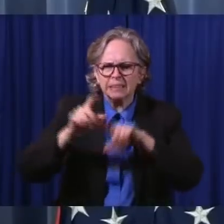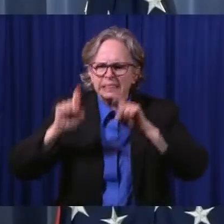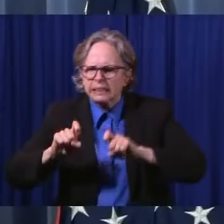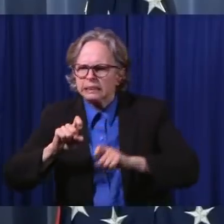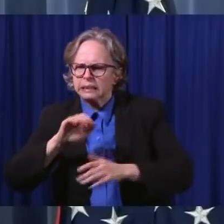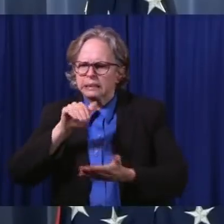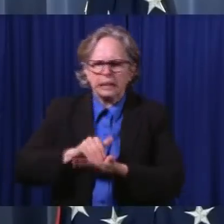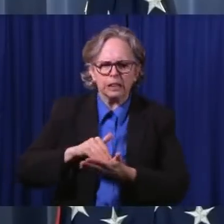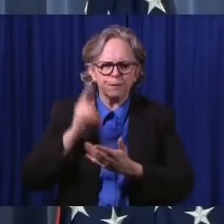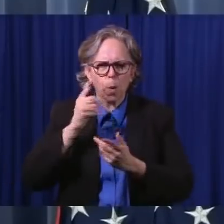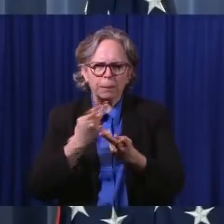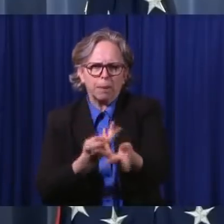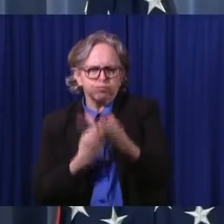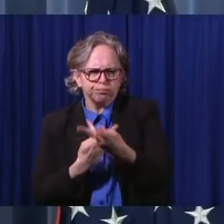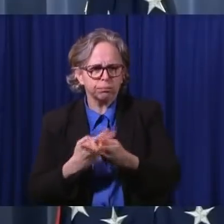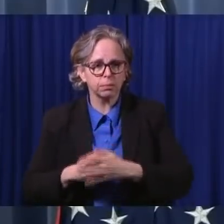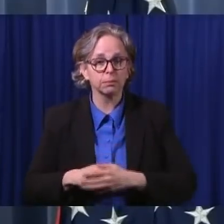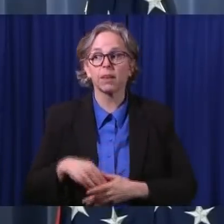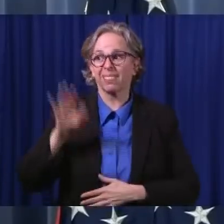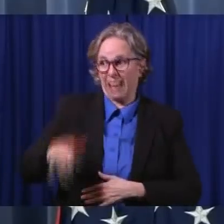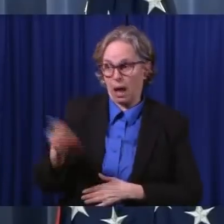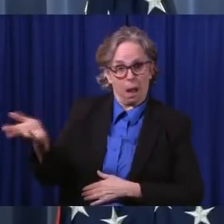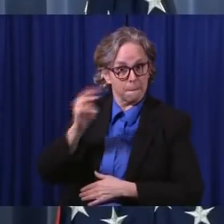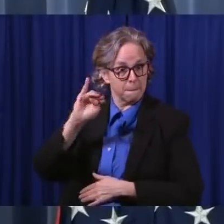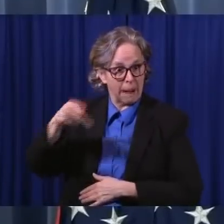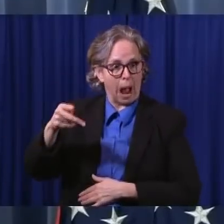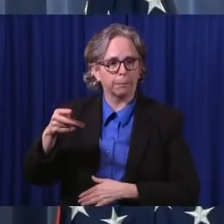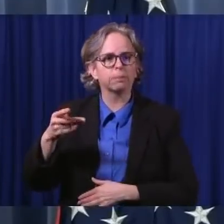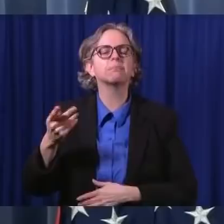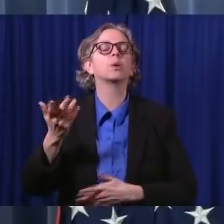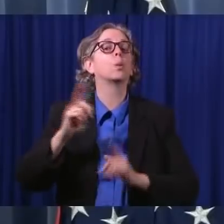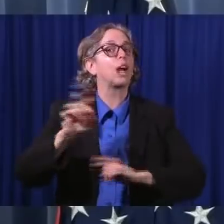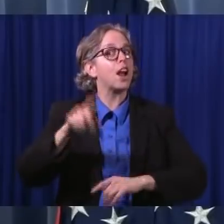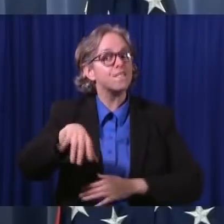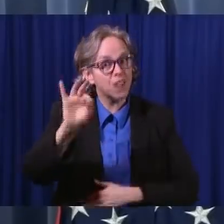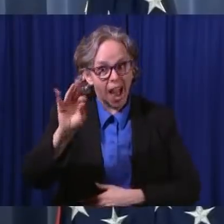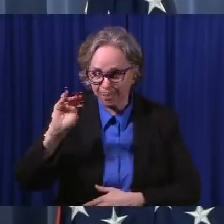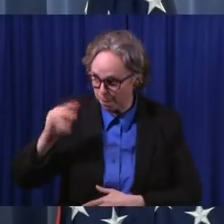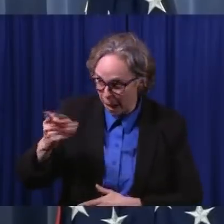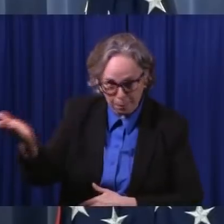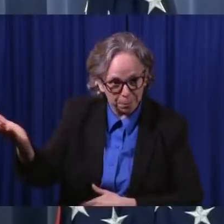THAT YOU CAN FIND THE INFORMATION ON HOW TO GET A TEST REFERRAL OR SCHEDULE AN